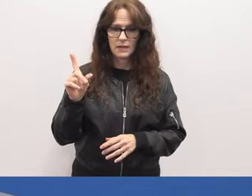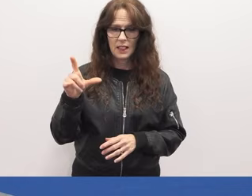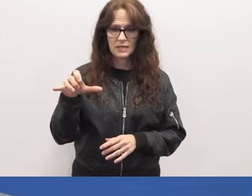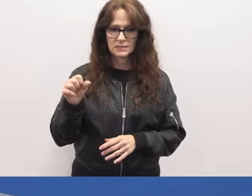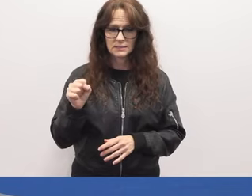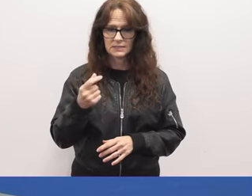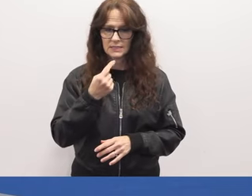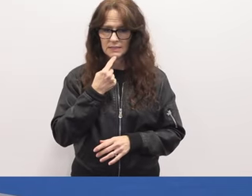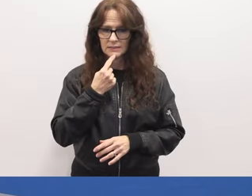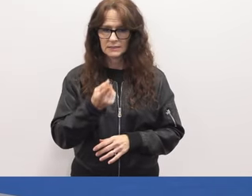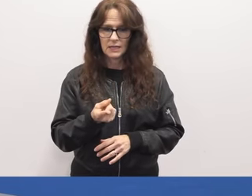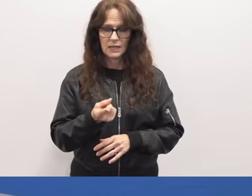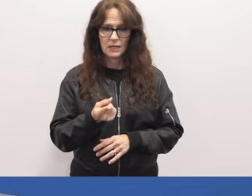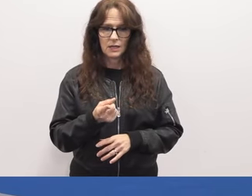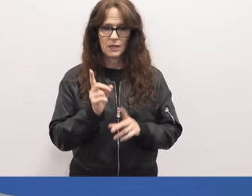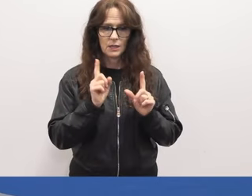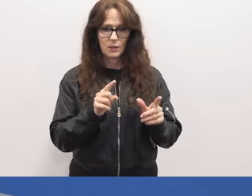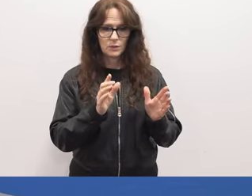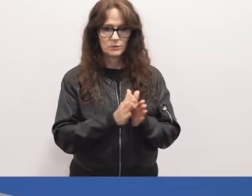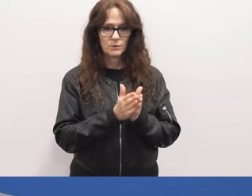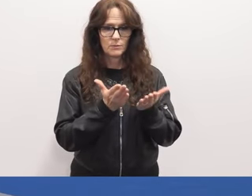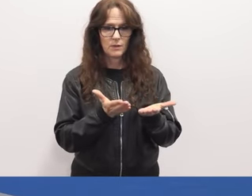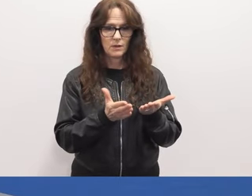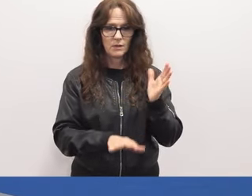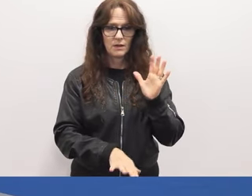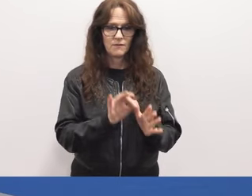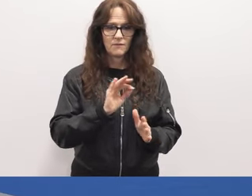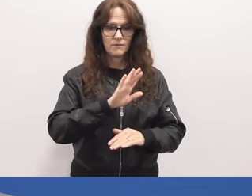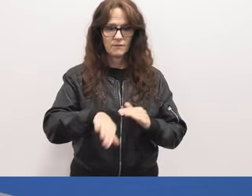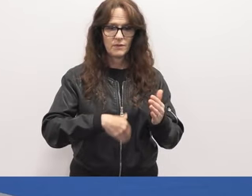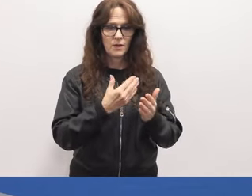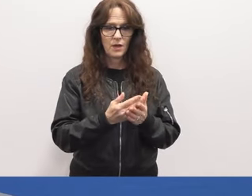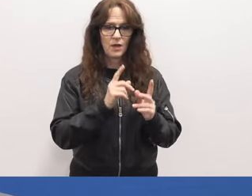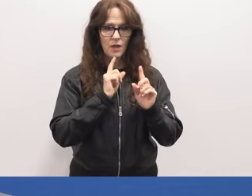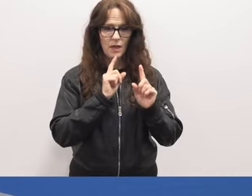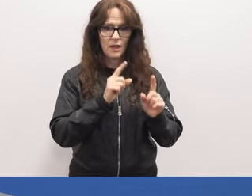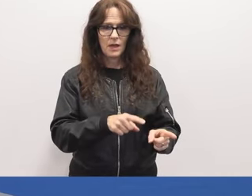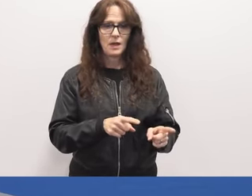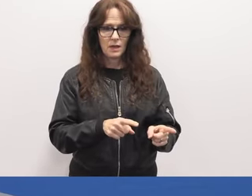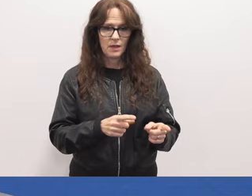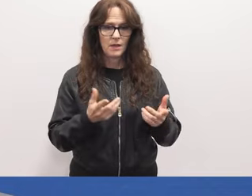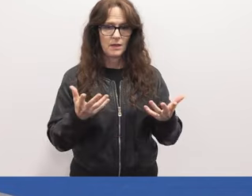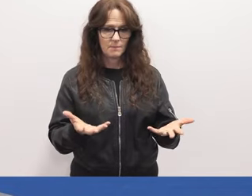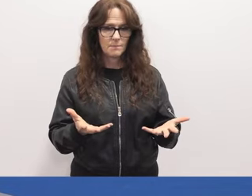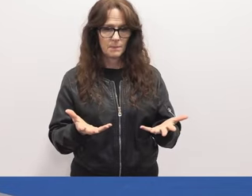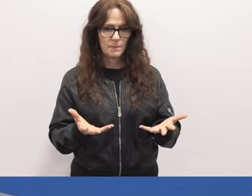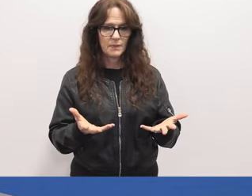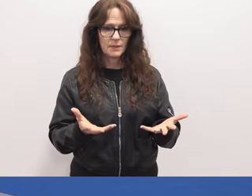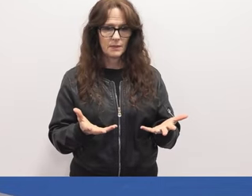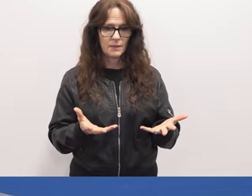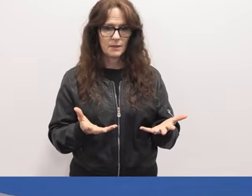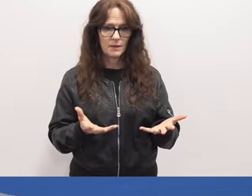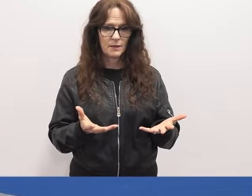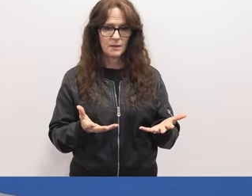he goes to a book to find all answers, something to that effect, I don't know, it was early,